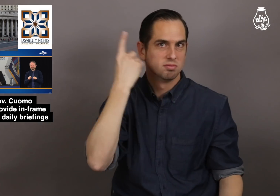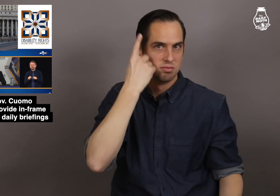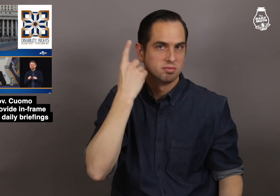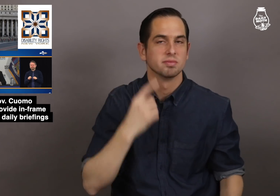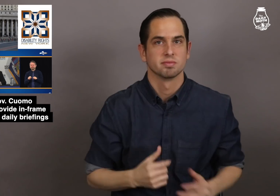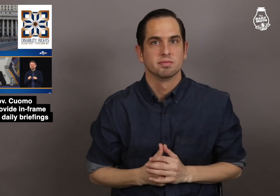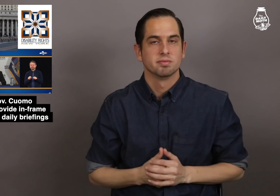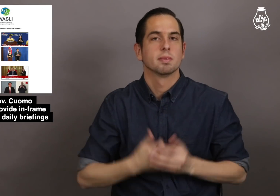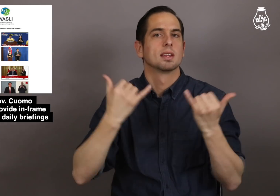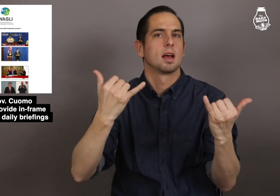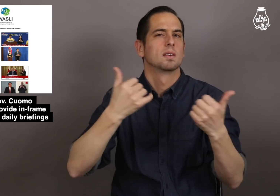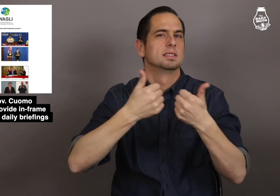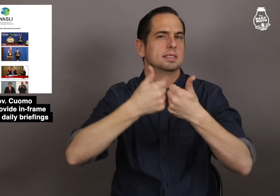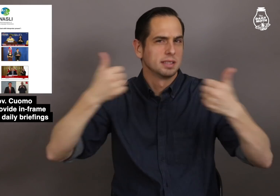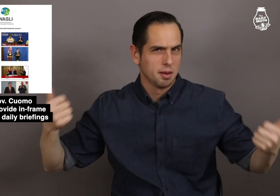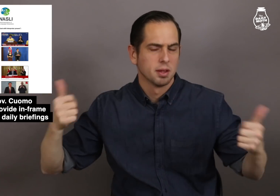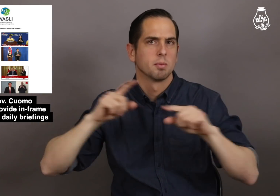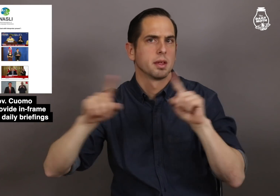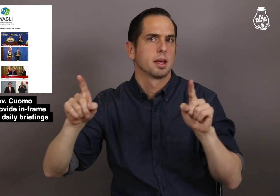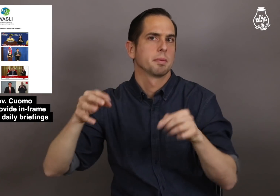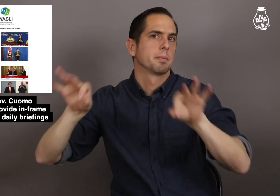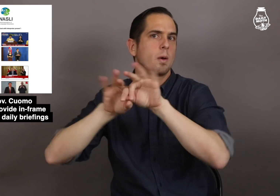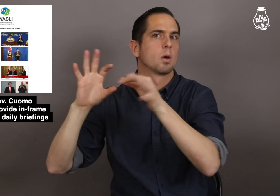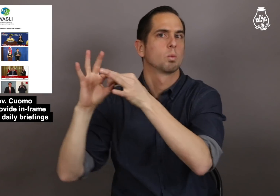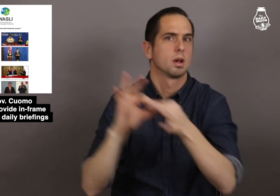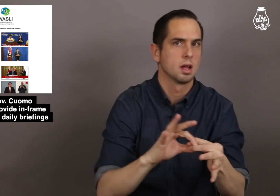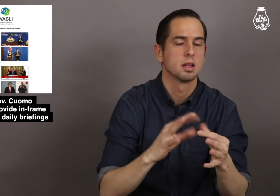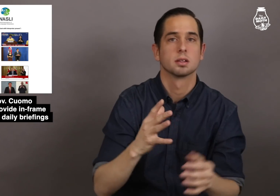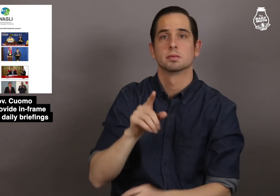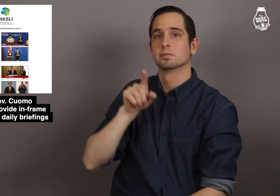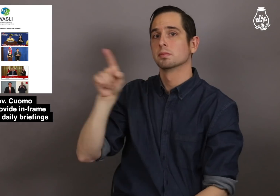We'll see. On a separate but related matter,